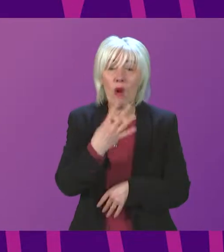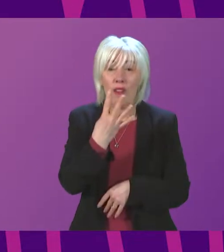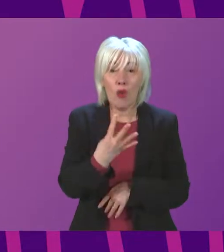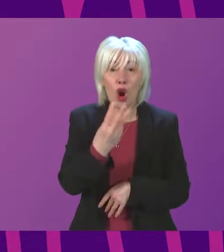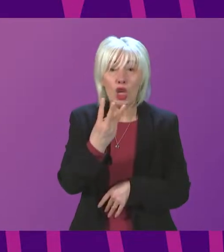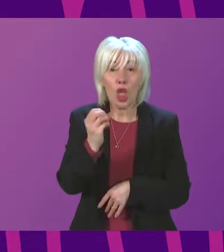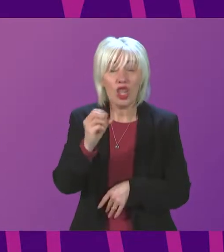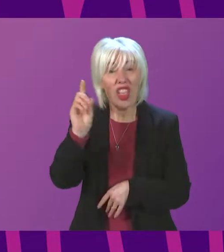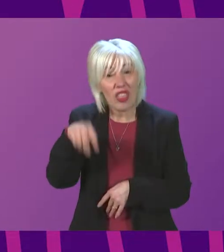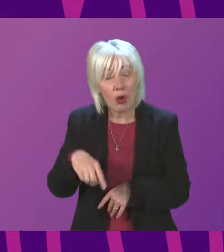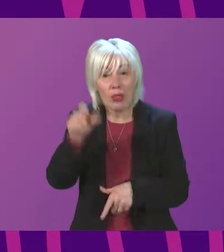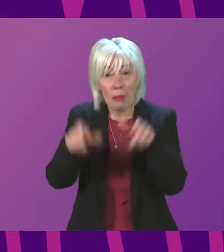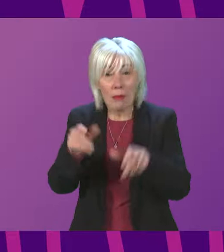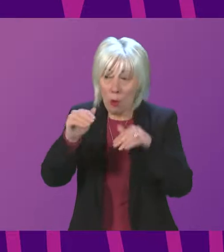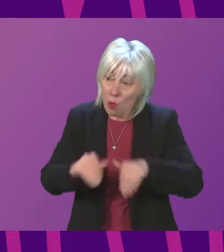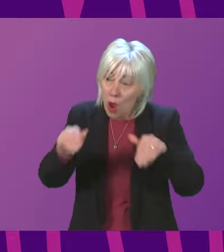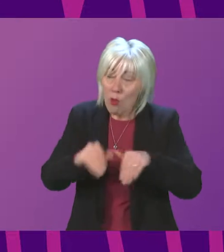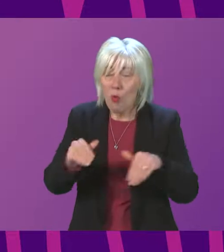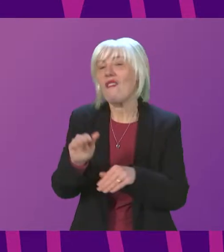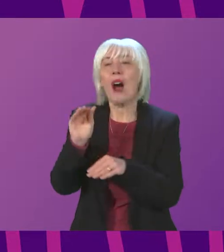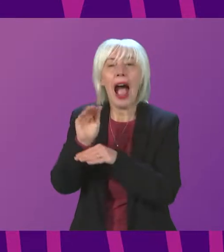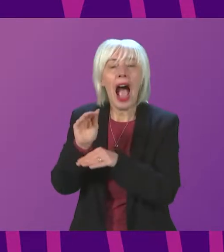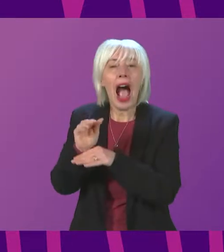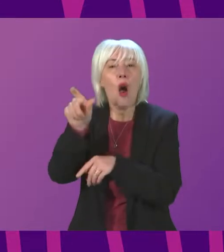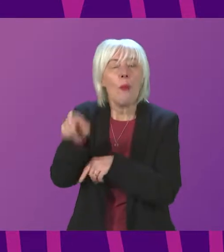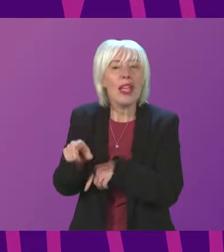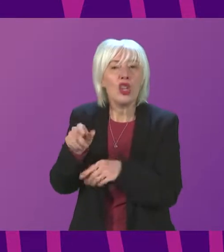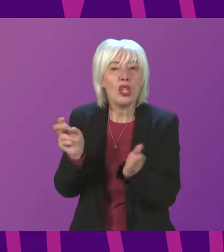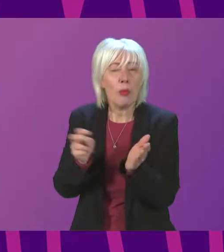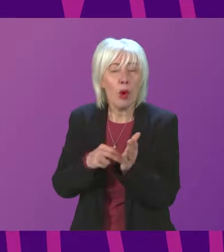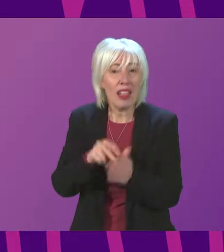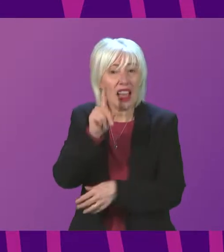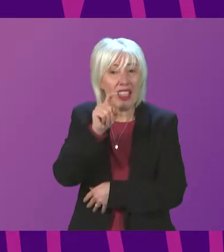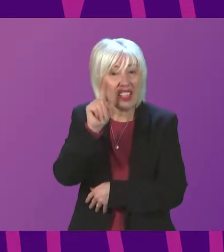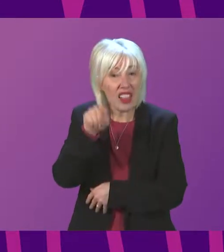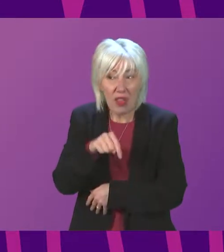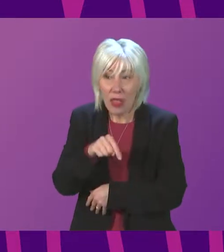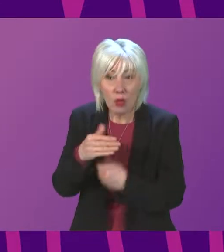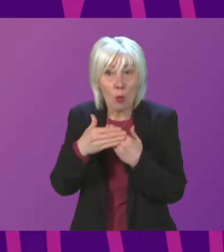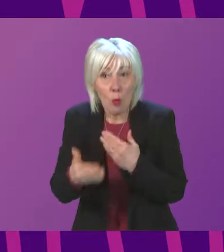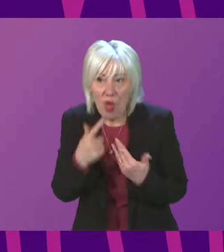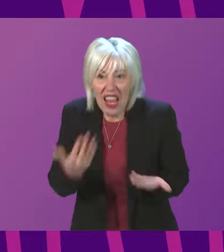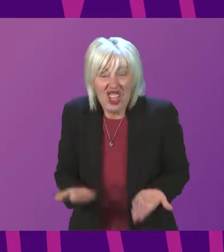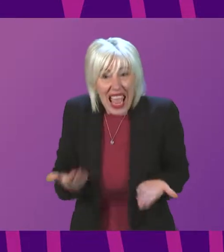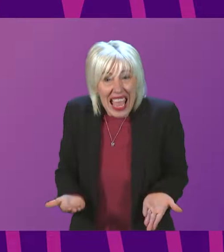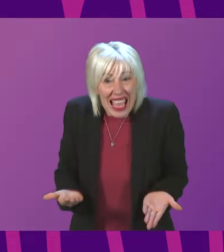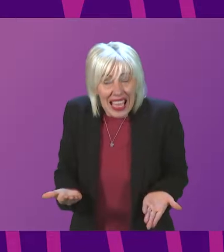people waiting for out-patient appointments, which is 11,000 more than are waiting today.